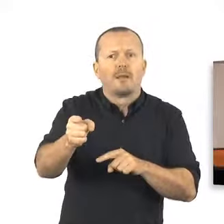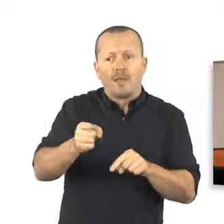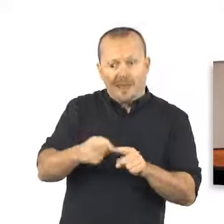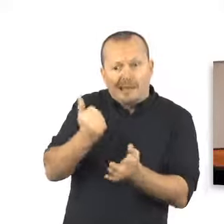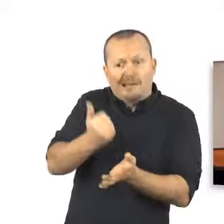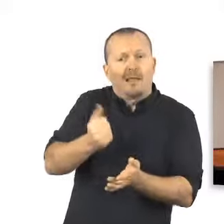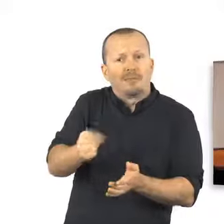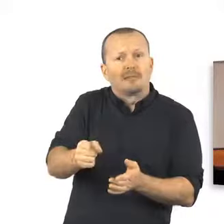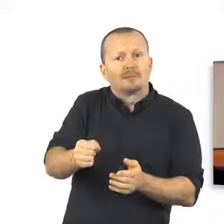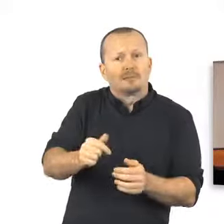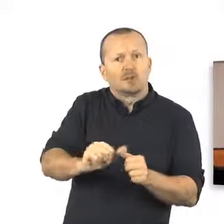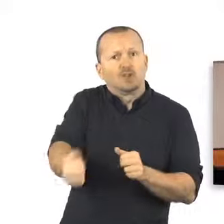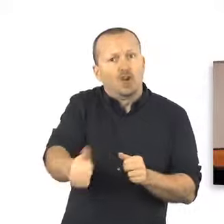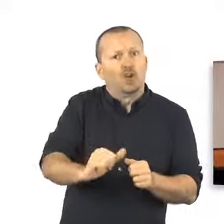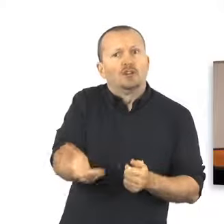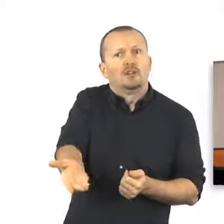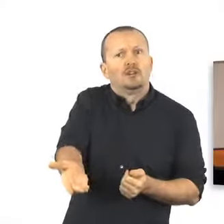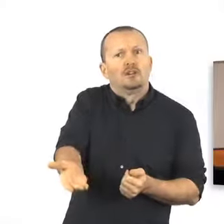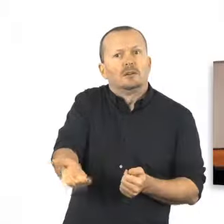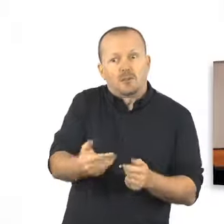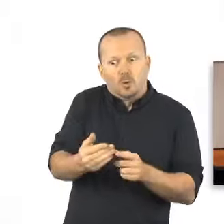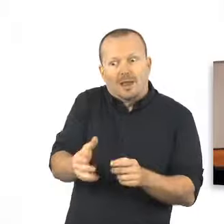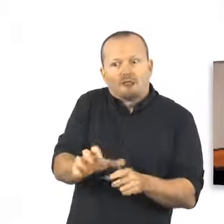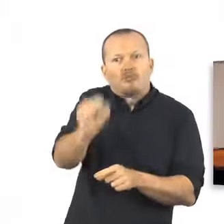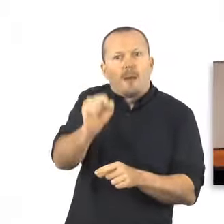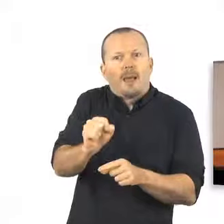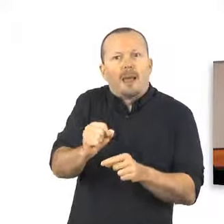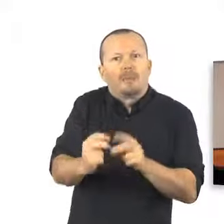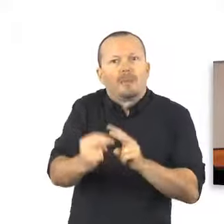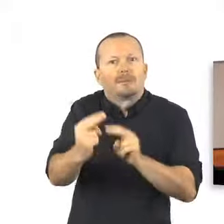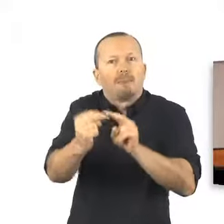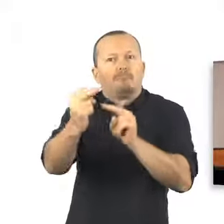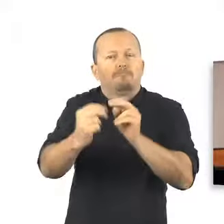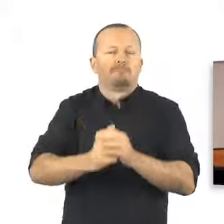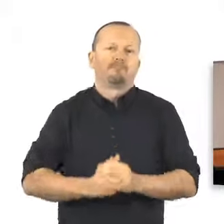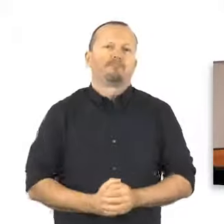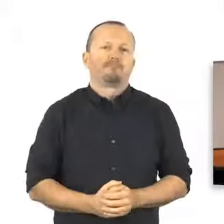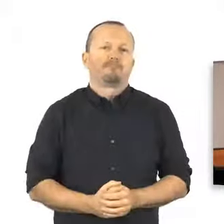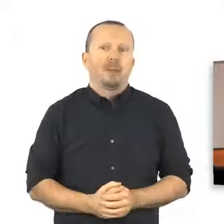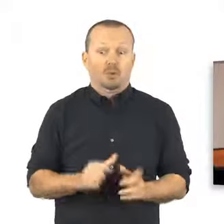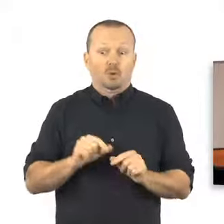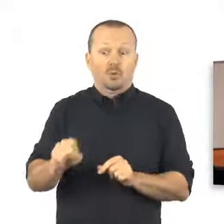to those. They’re actual turns in the interaction and we can build on those. And to do that,